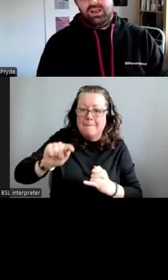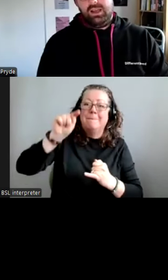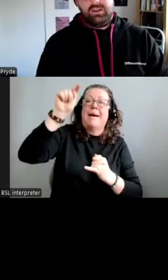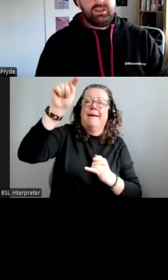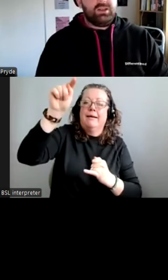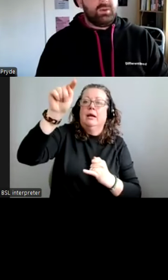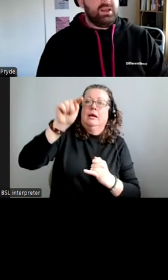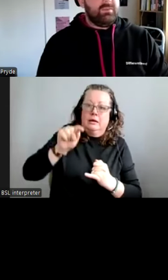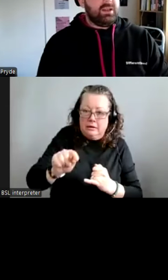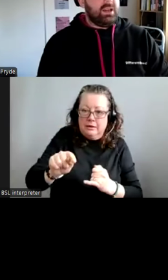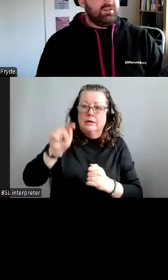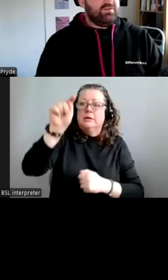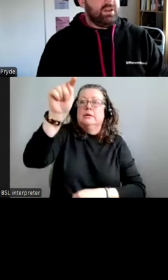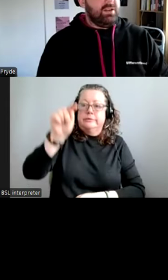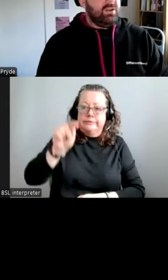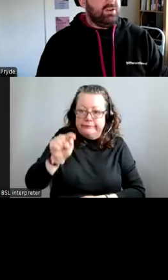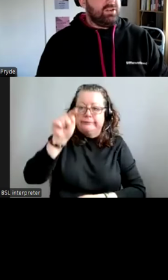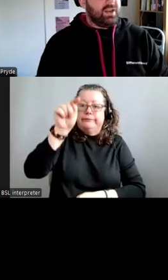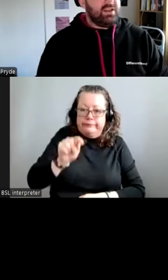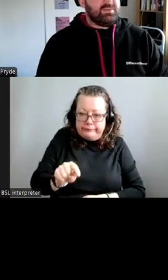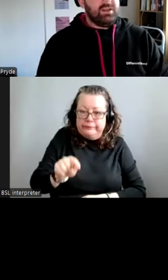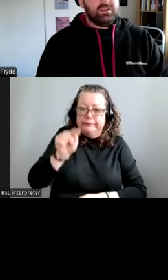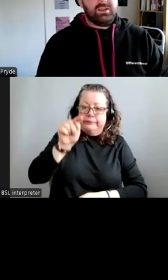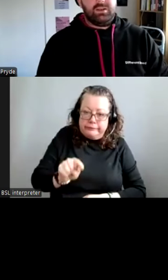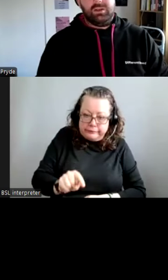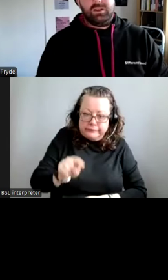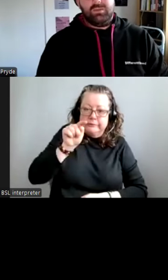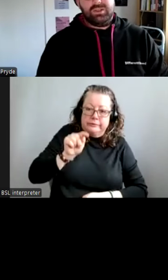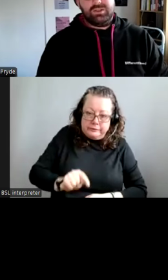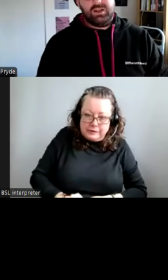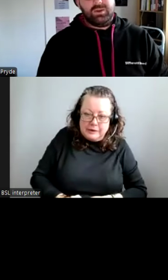That creates quite a not great experience when it comes to trying